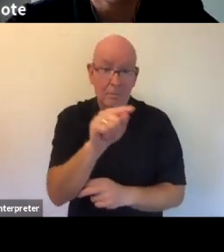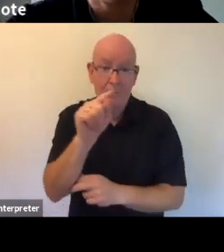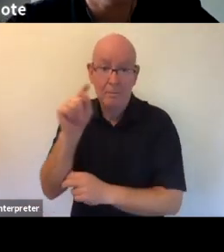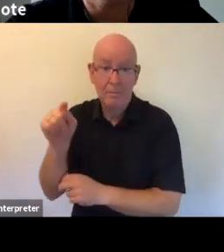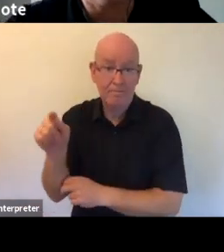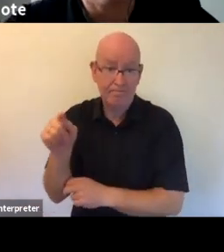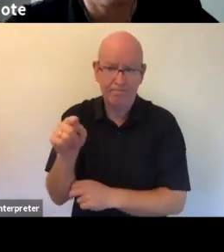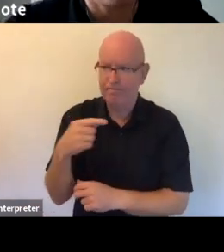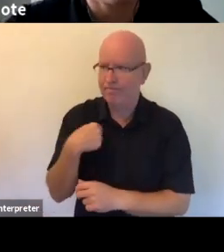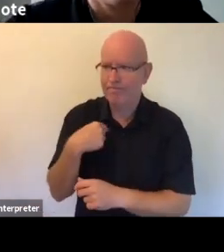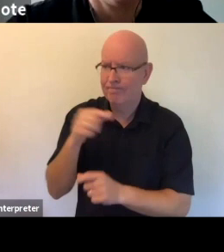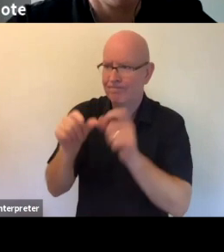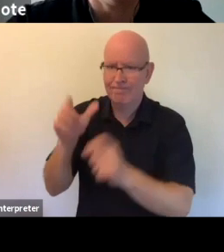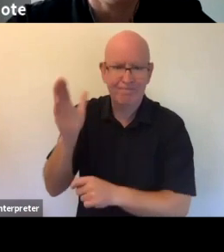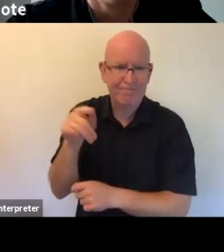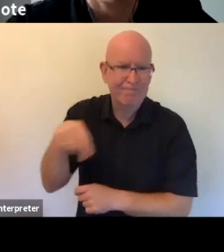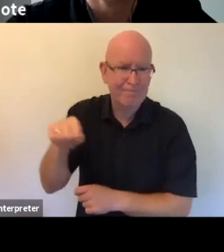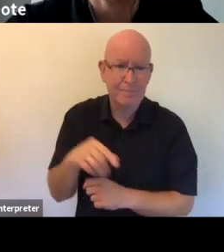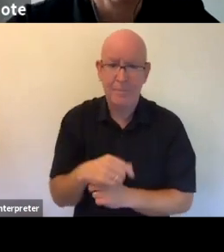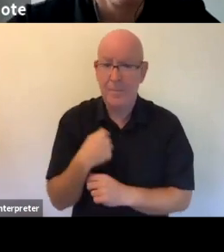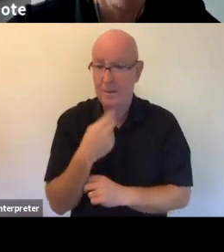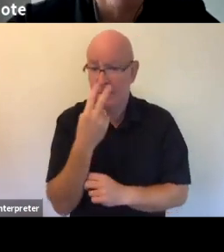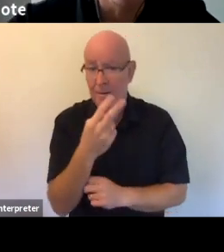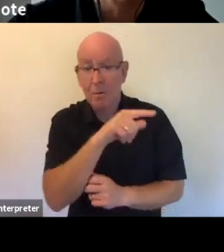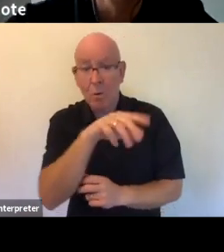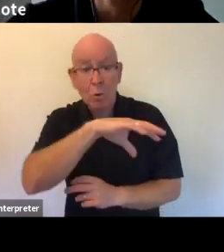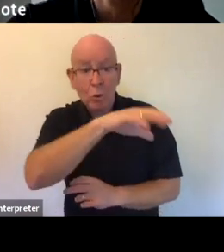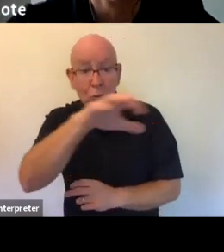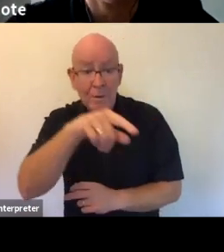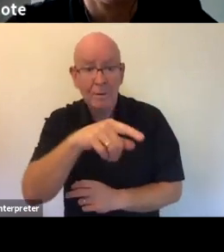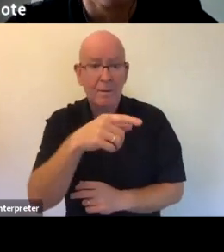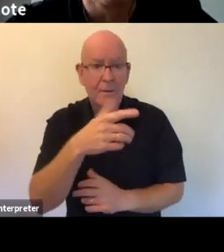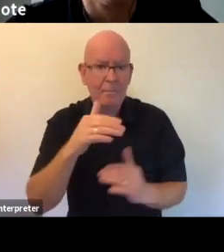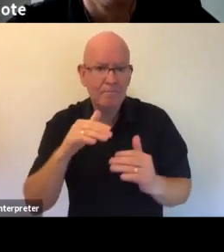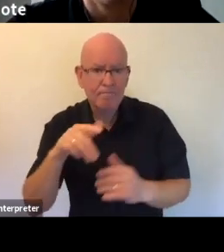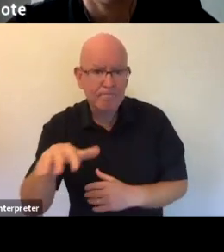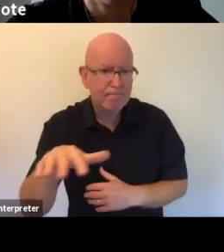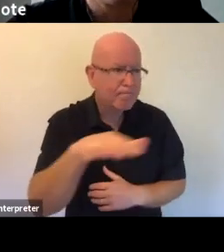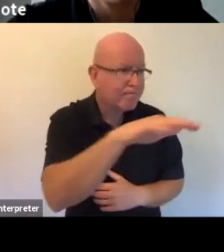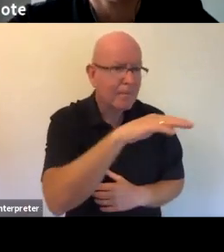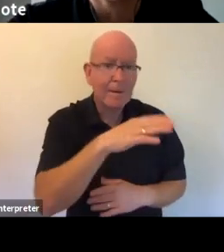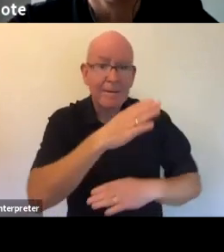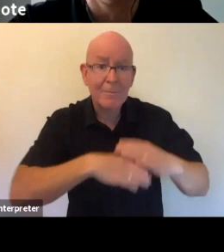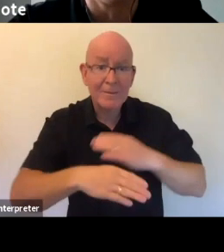And we are about to publish another one, based on the different trackers that exist internationally. And the feedback we got back from the field,